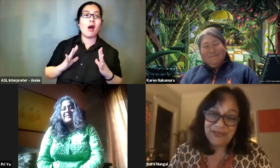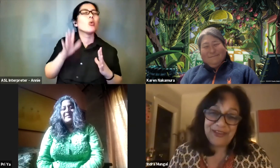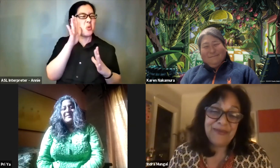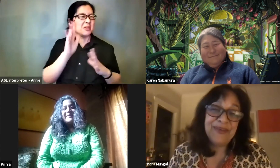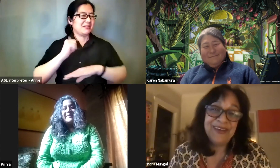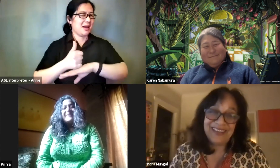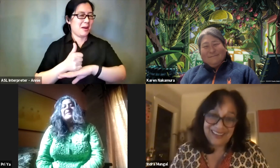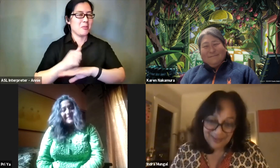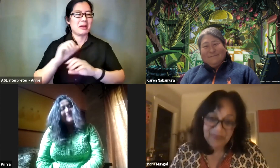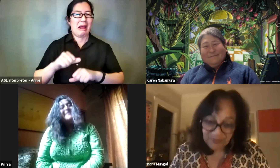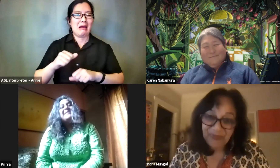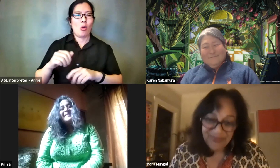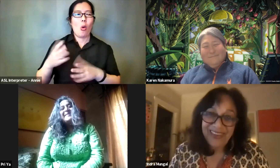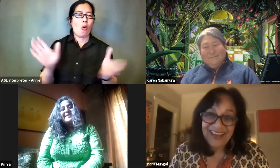Community as well.